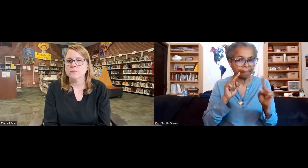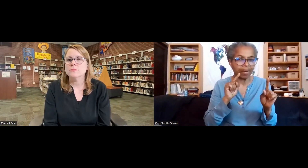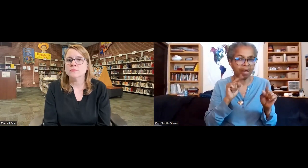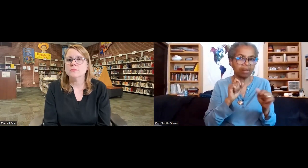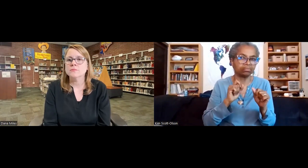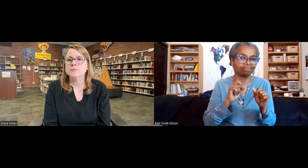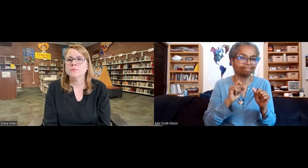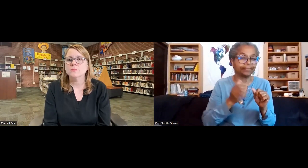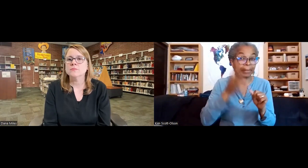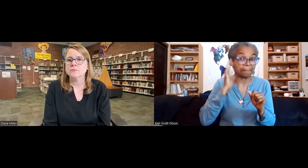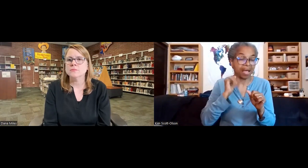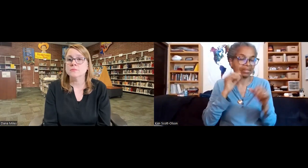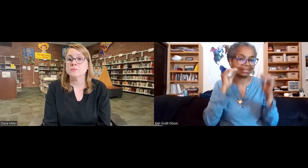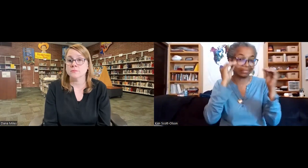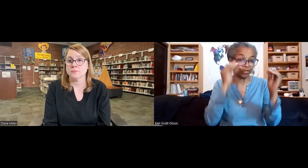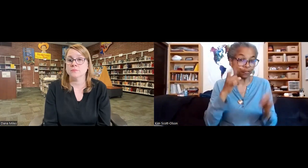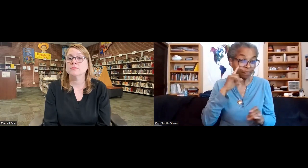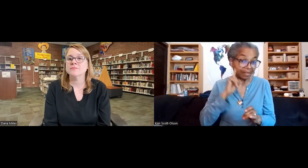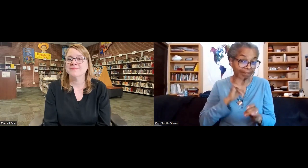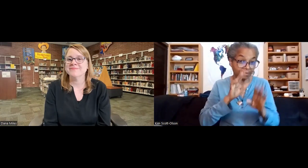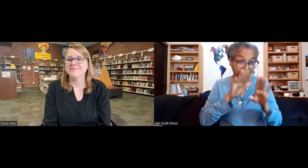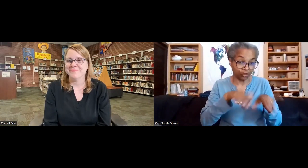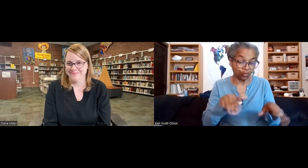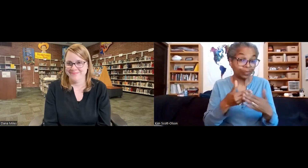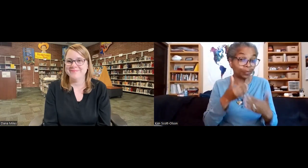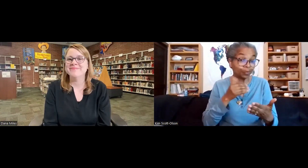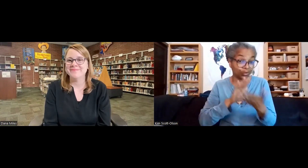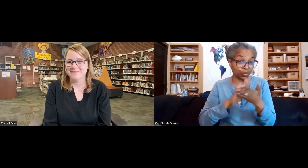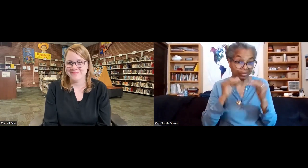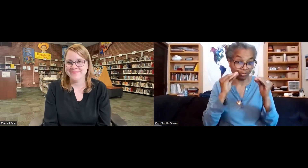I have been a preschool teacher for Deaf students.